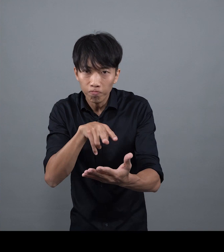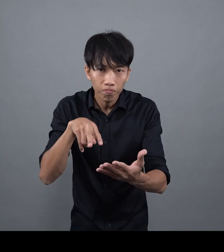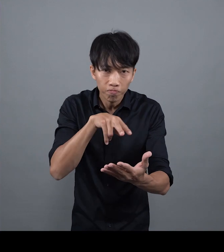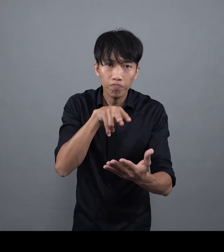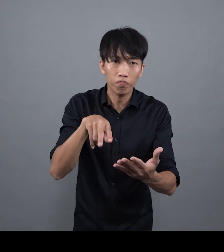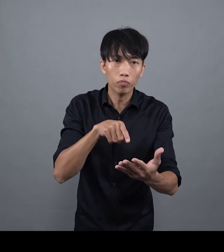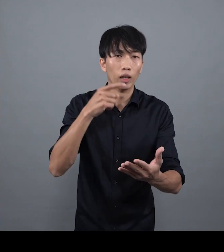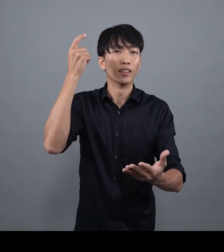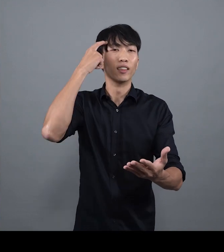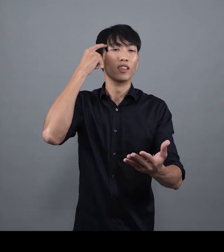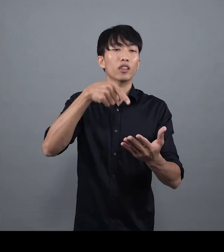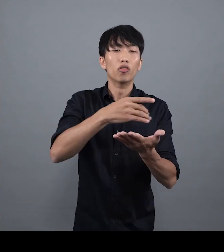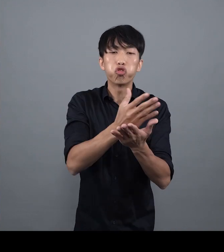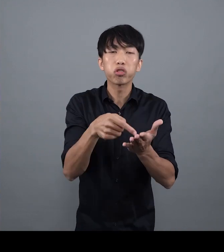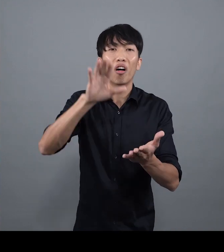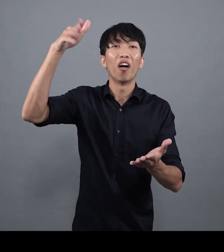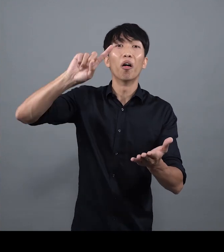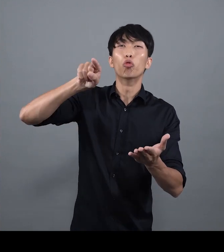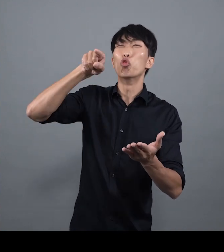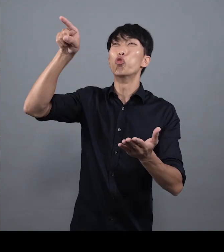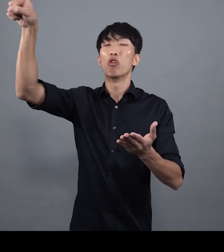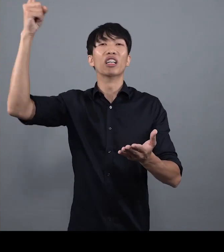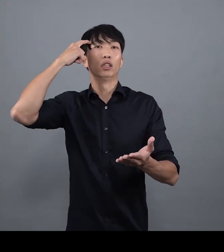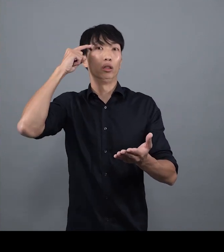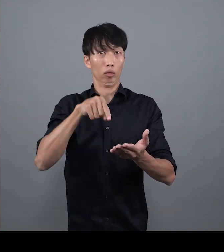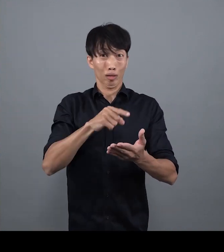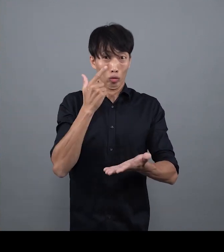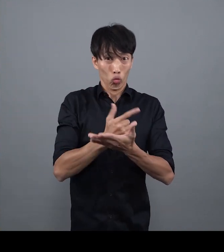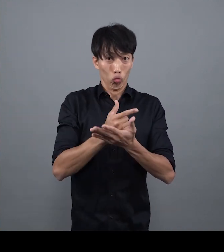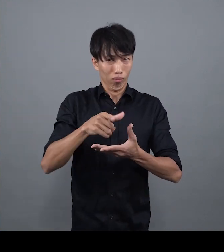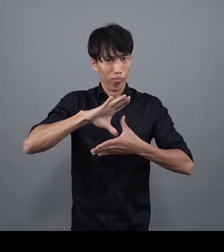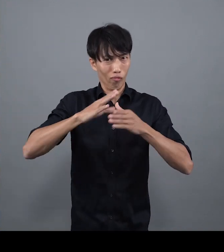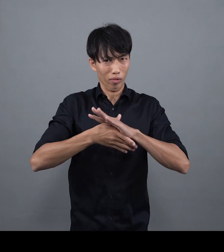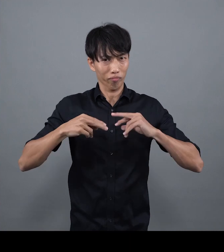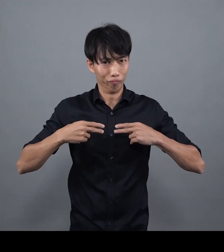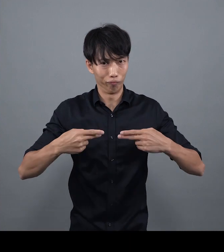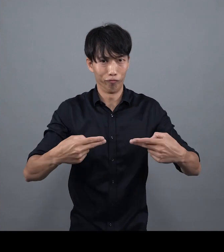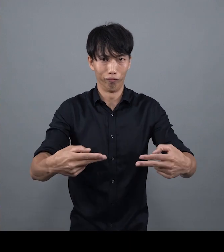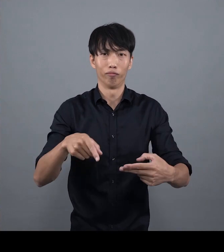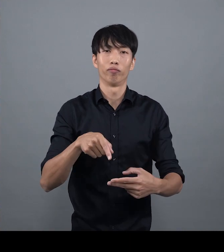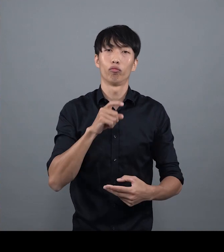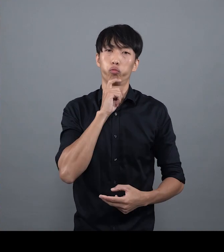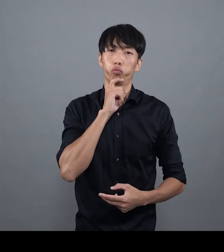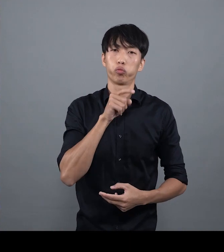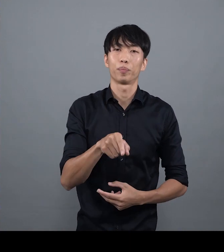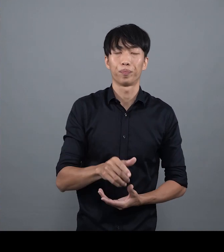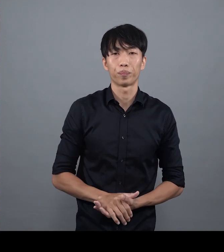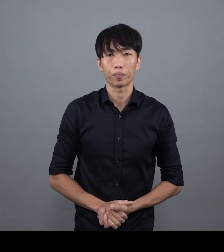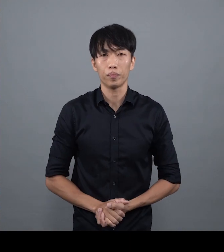Here, you’ll find out the underlying context and important cultural developments behind each object